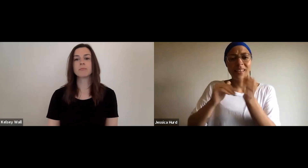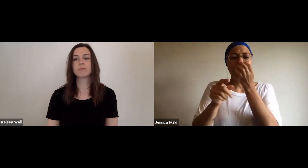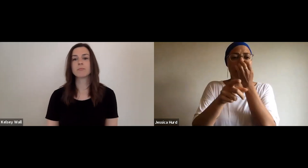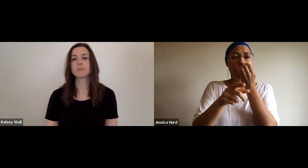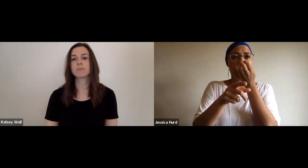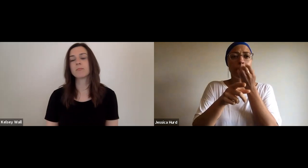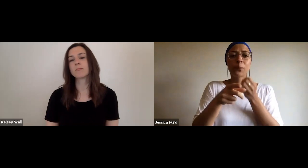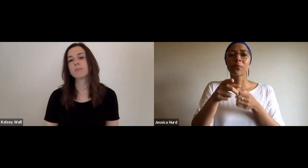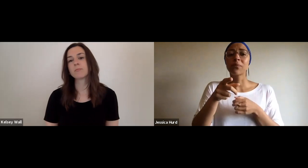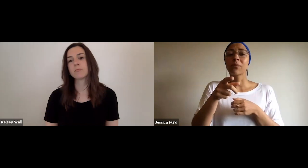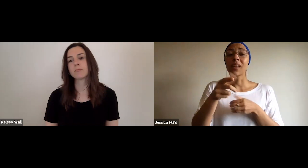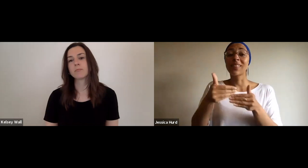I want to emphasize again...